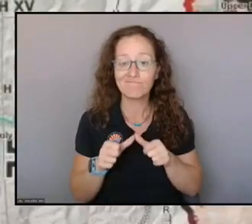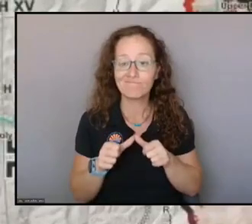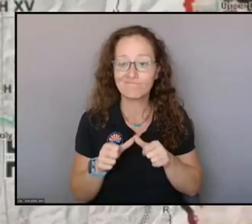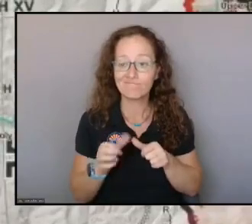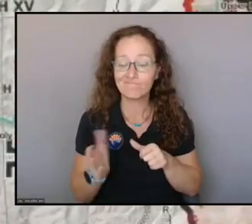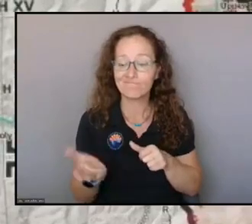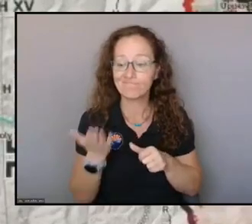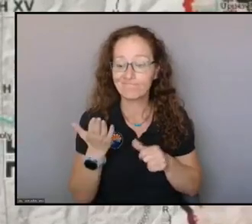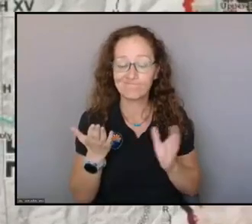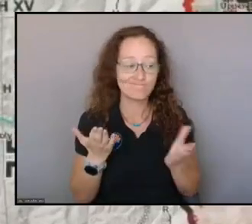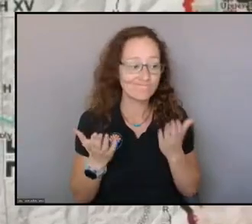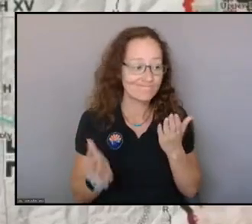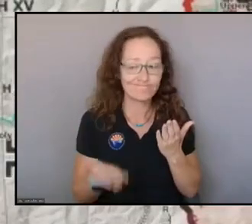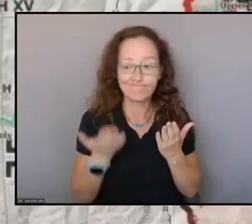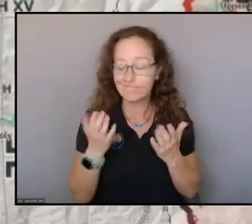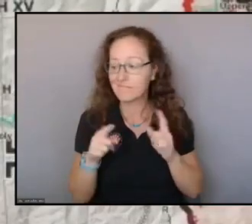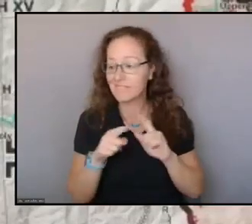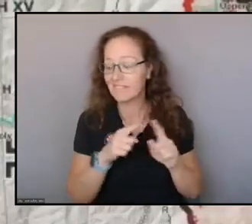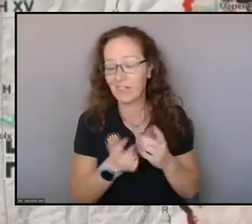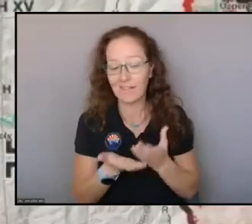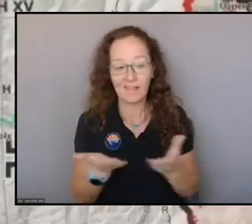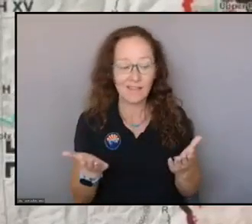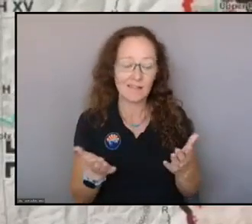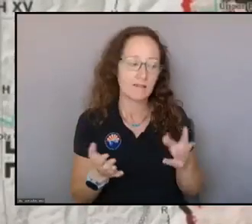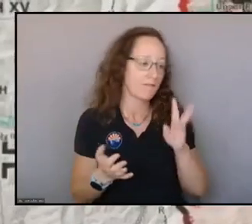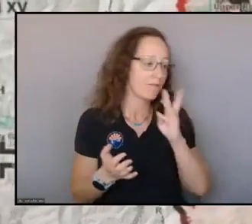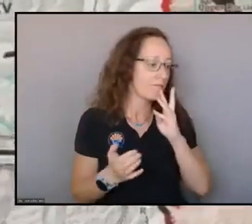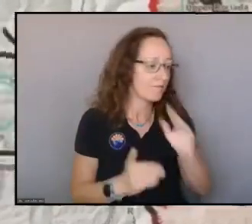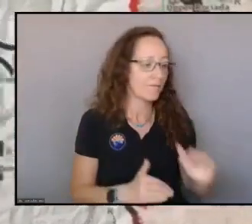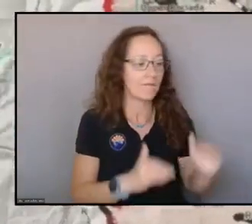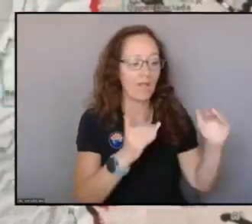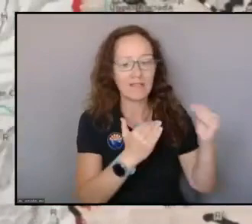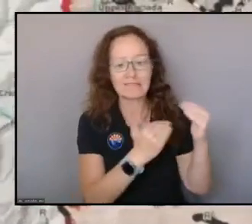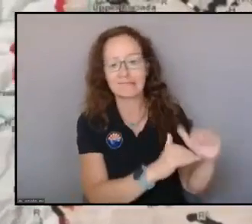THE DIFFERENT PARTS OF THE FIRE, FLOOD MITIGATION, THE